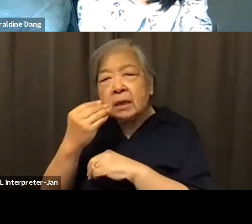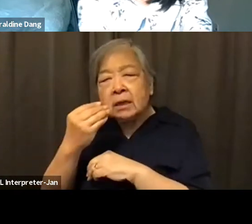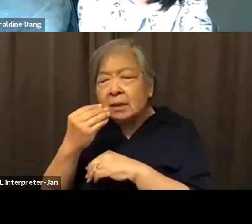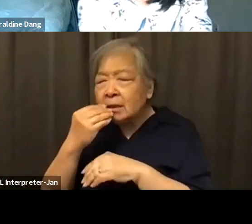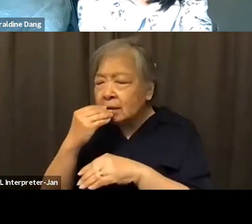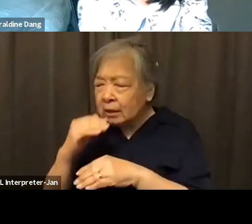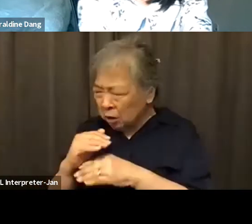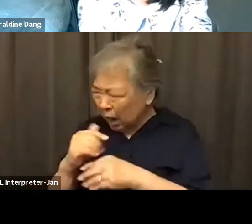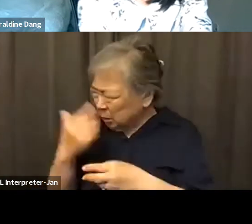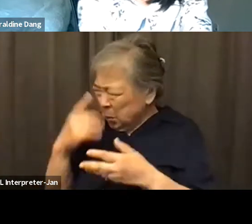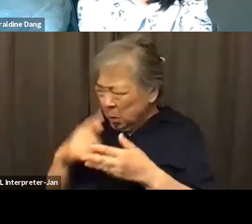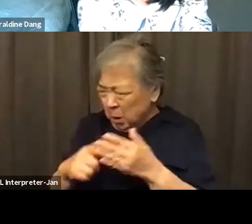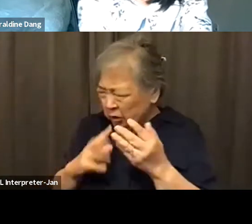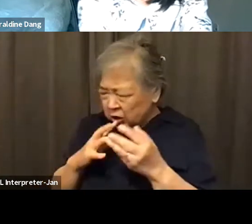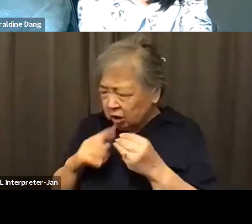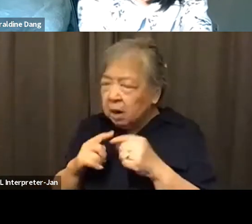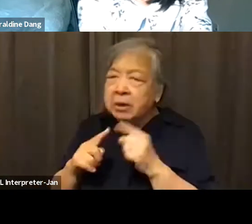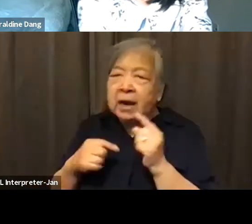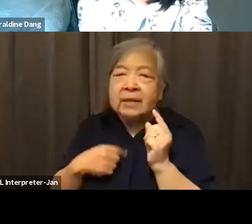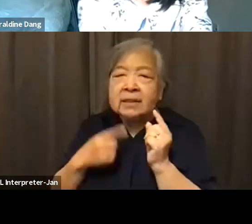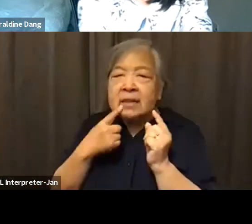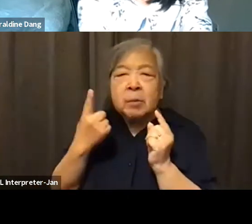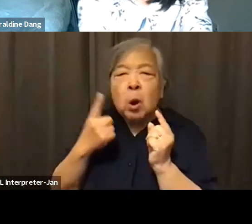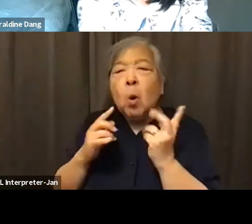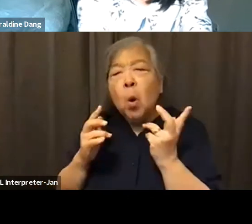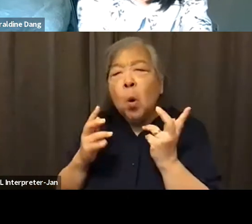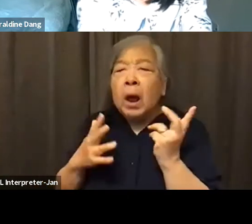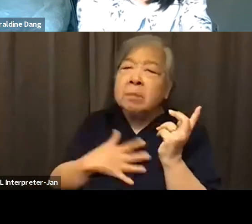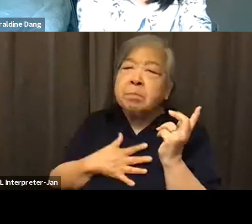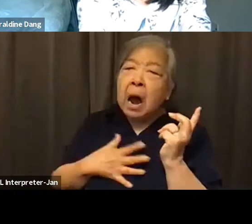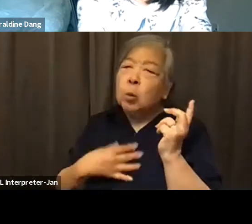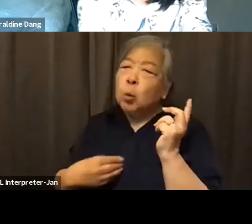about but I said something along the lines of oh and my White friends blah, blah, blah